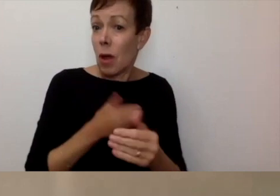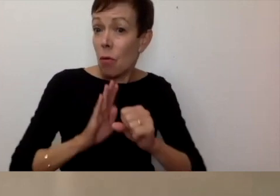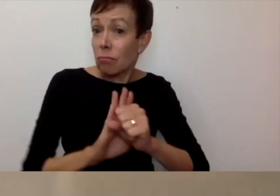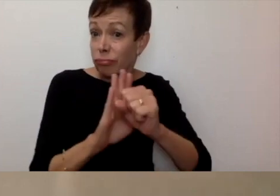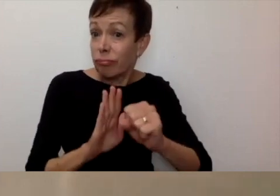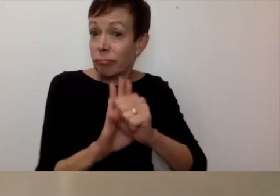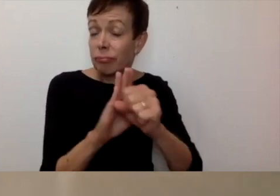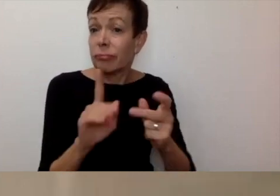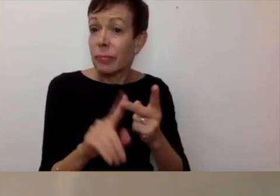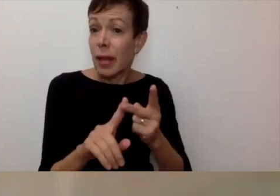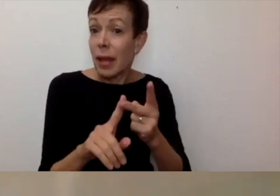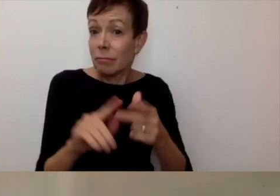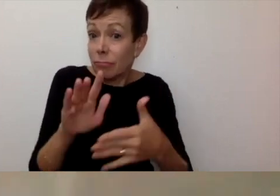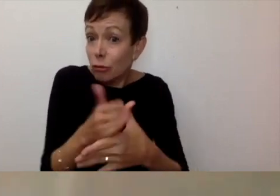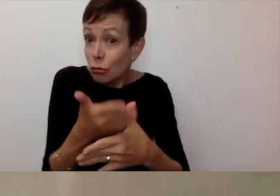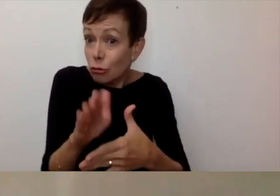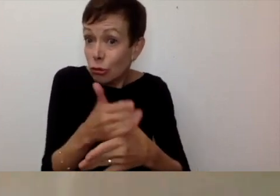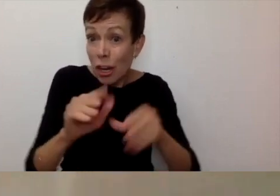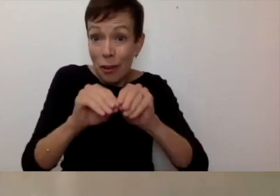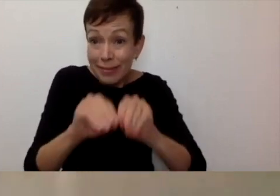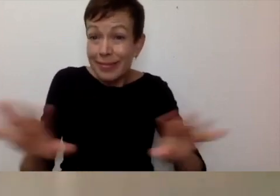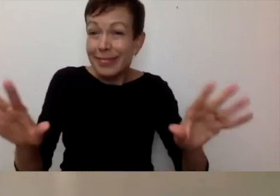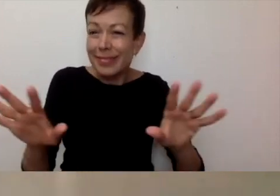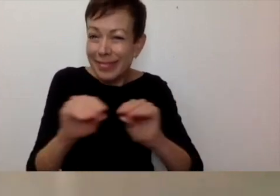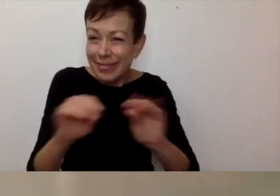disseminate them not to simulate that's absolutely not the same thing but